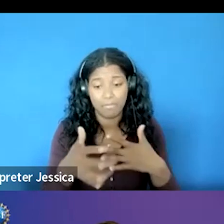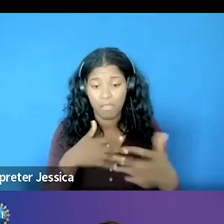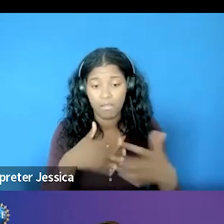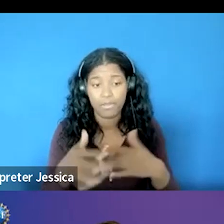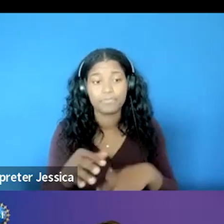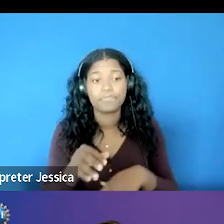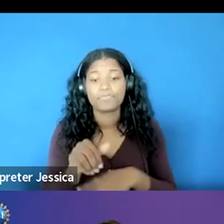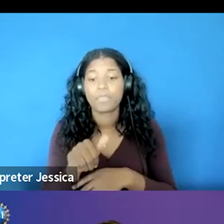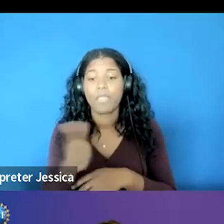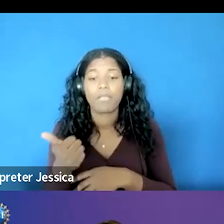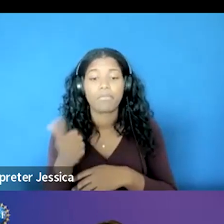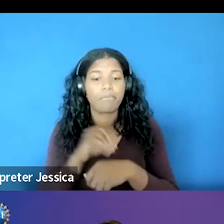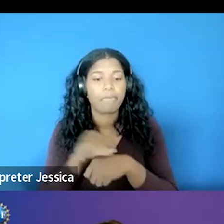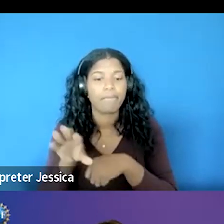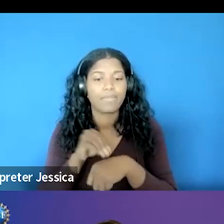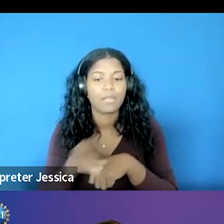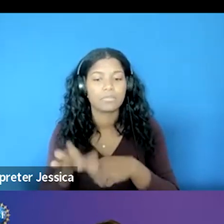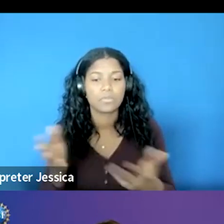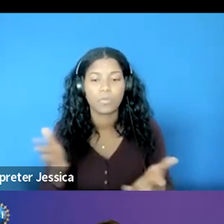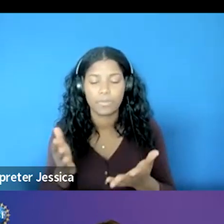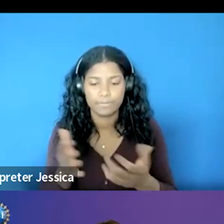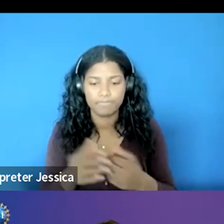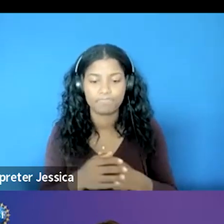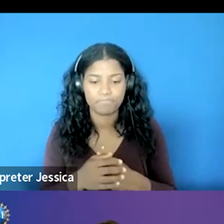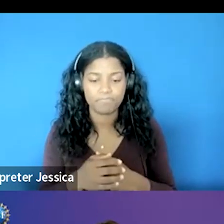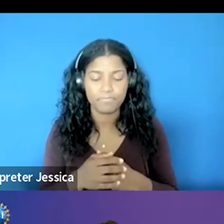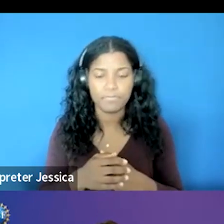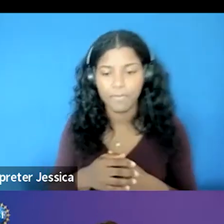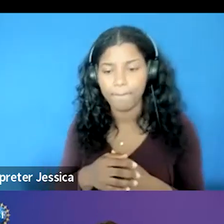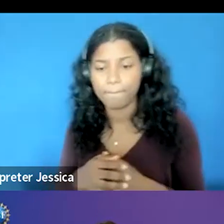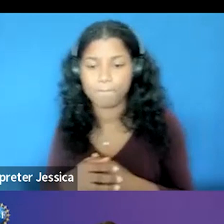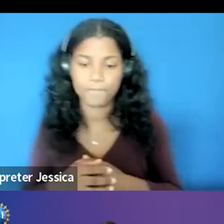The other bit of advice that we're starting to broadcast is that,